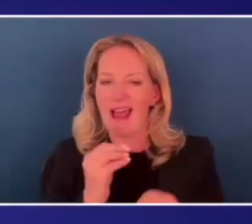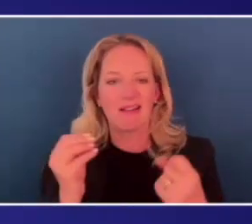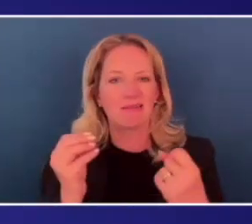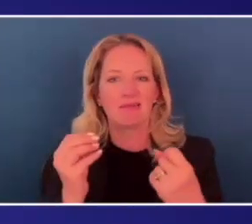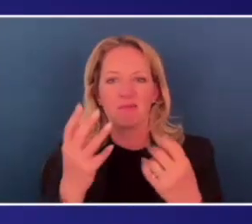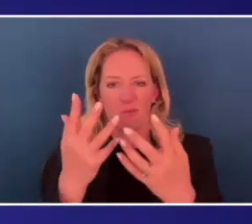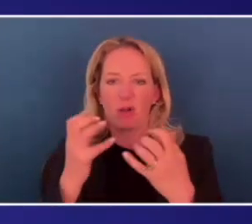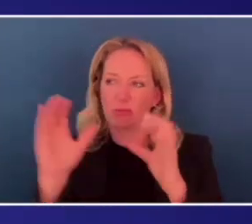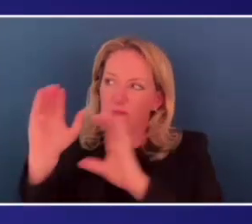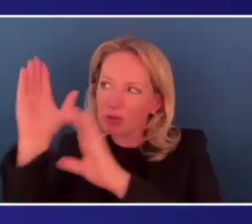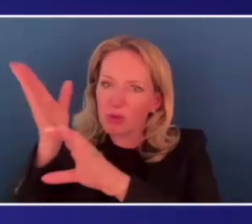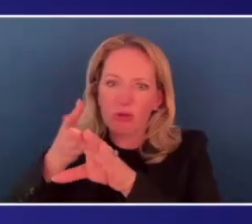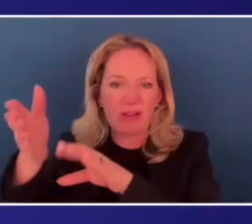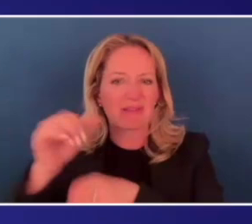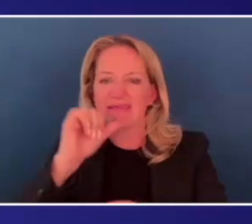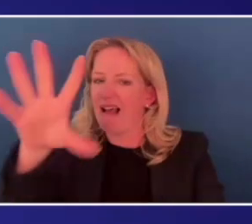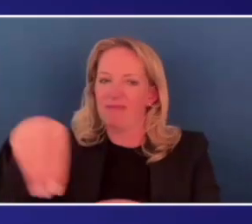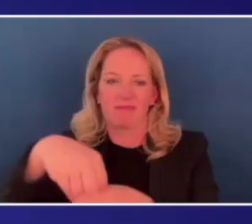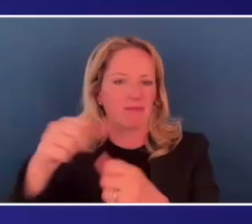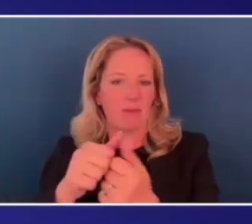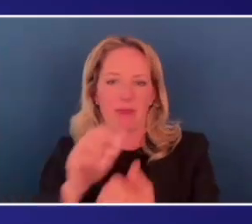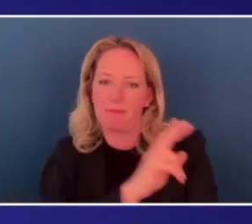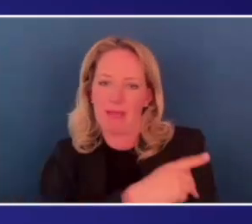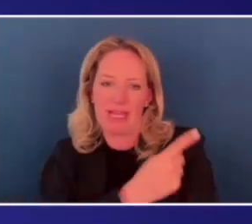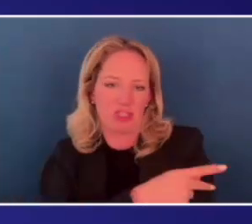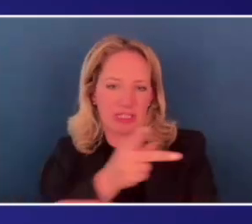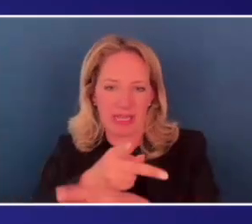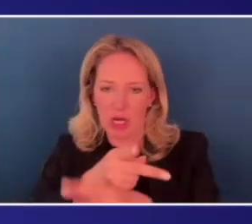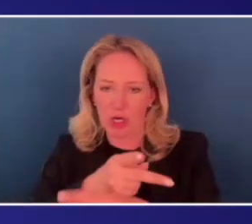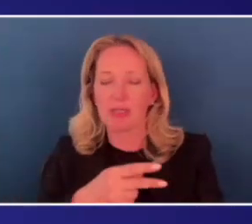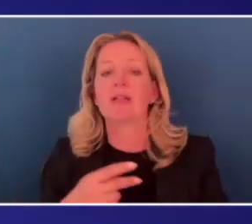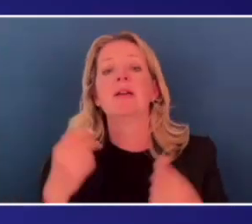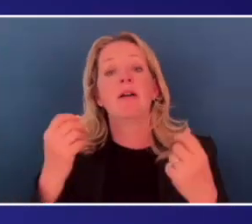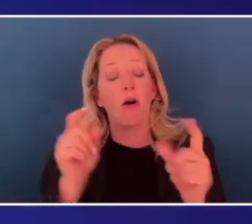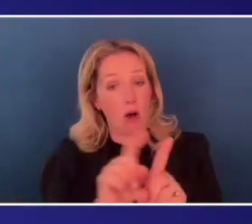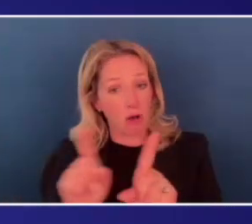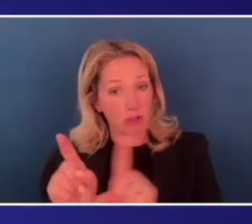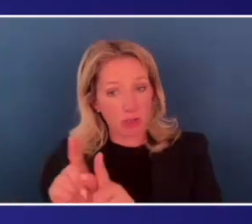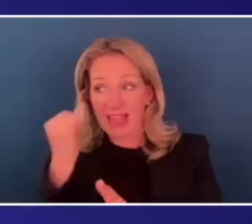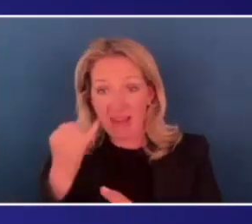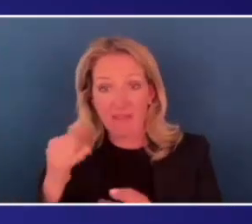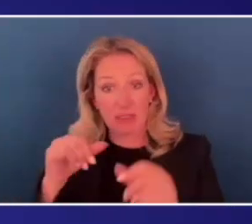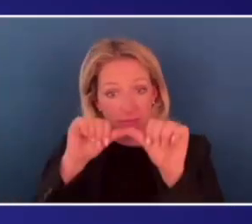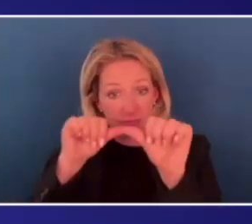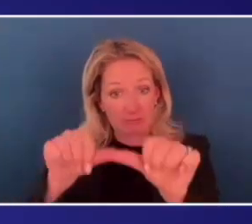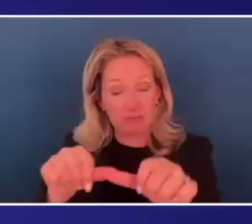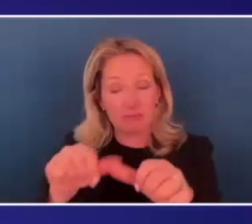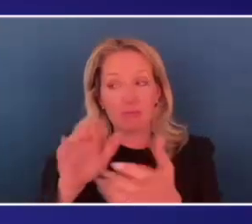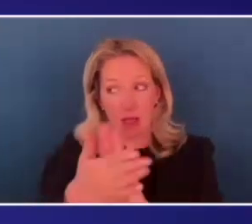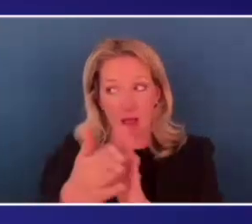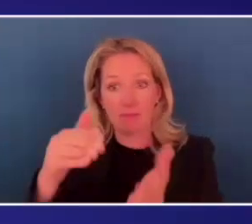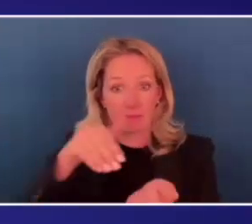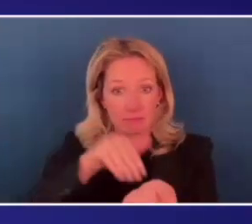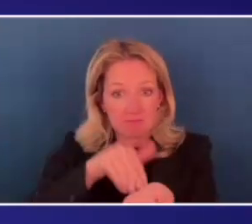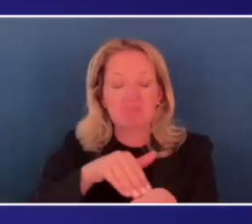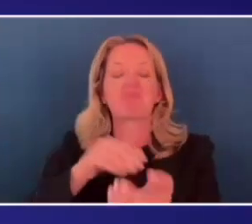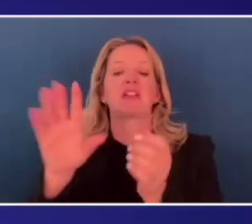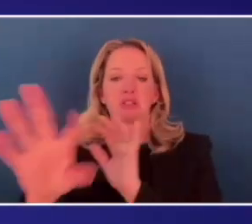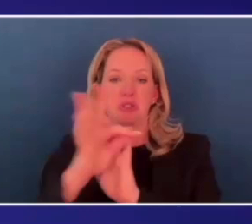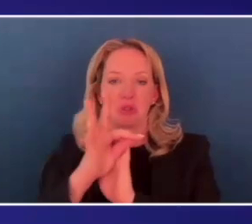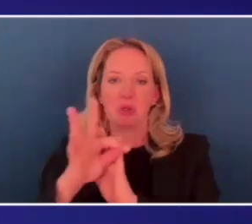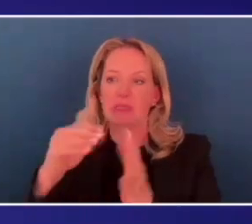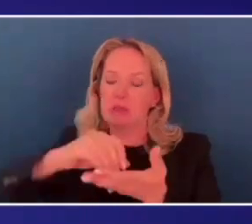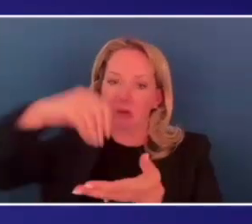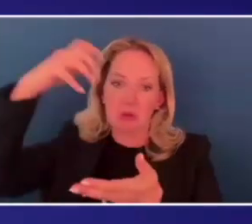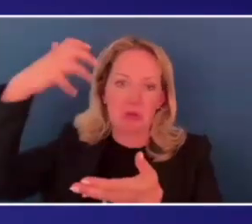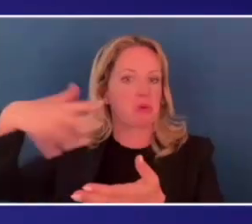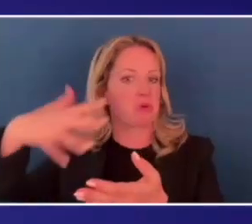For those that remain, many choose lucrative specialties or wealthy areas just to manage debt. I'm avoiding public institutions entirely.